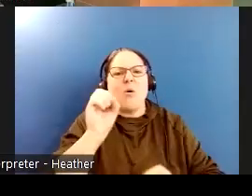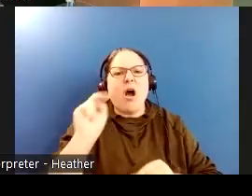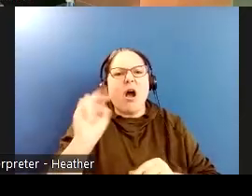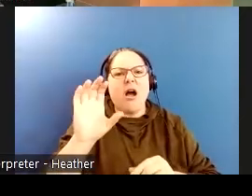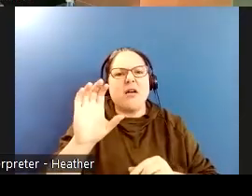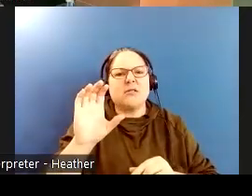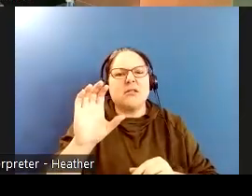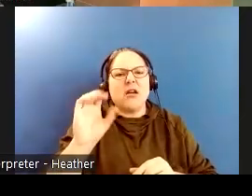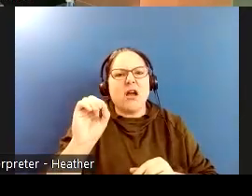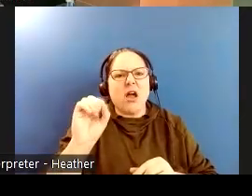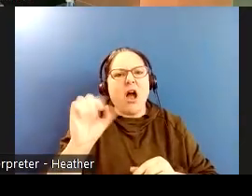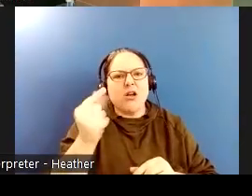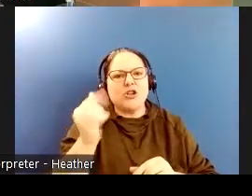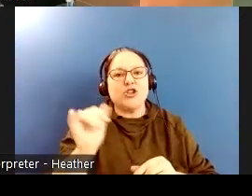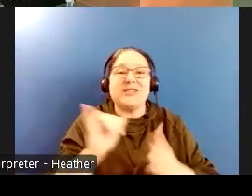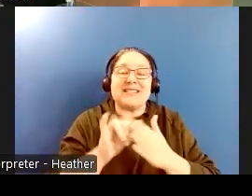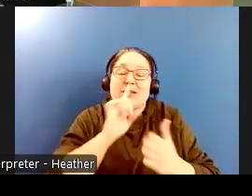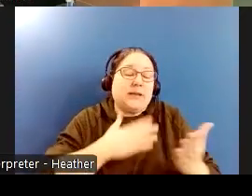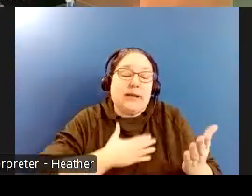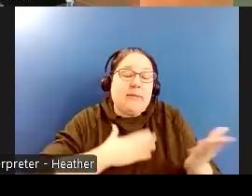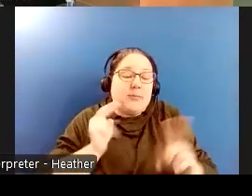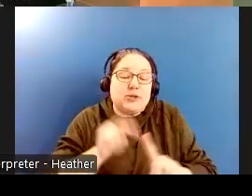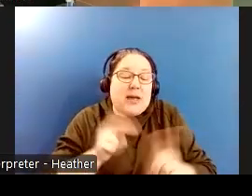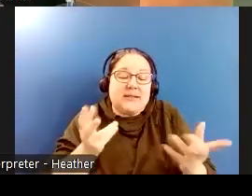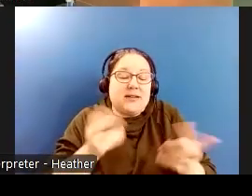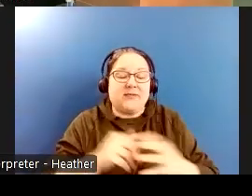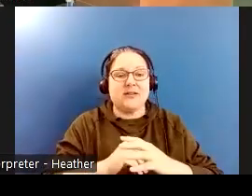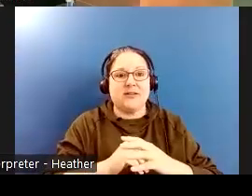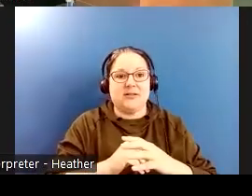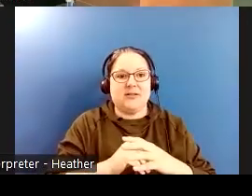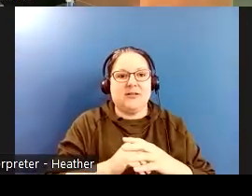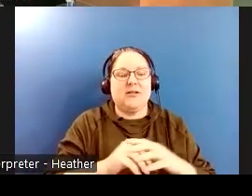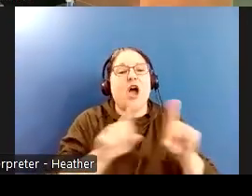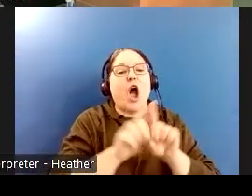perspective. And as we move to the second part of the talk, I'm going to talk about this much